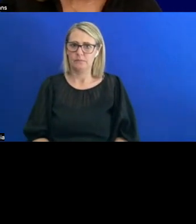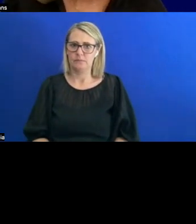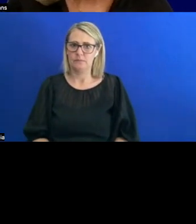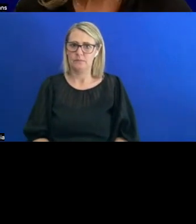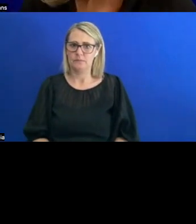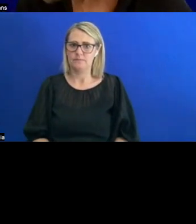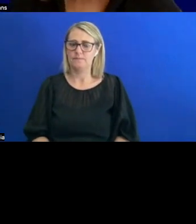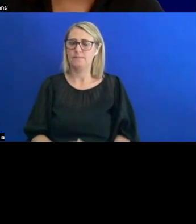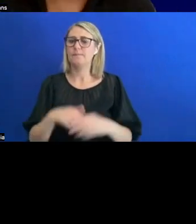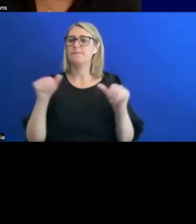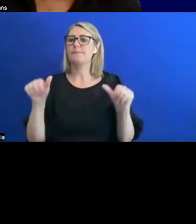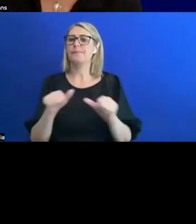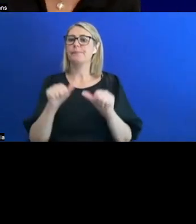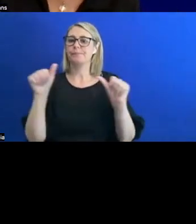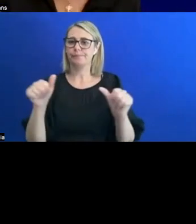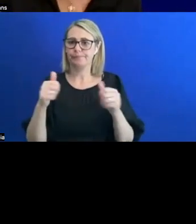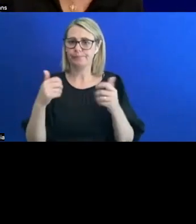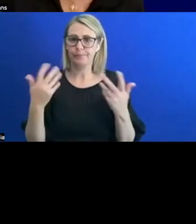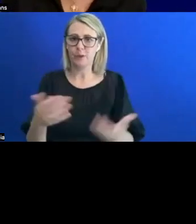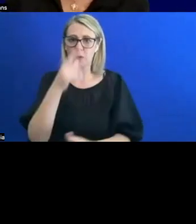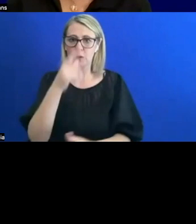As we see, the limbic system and